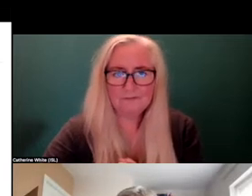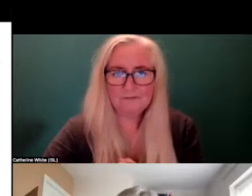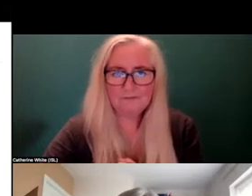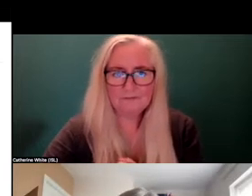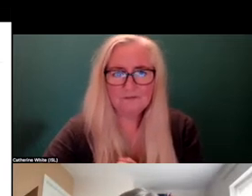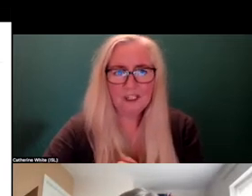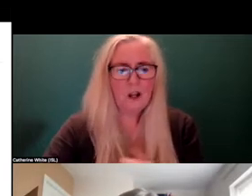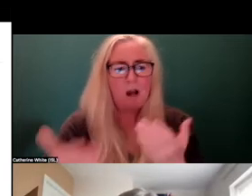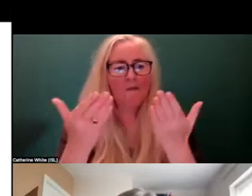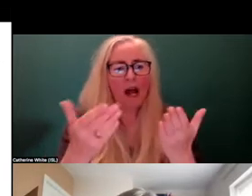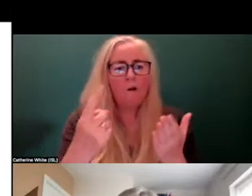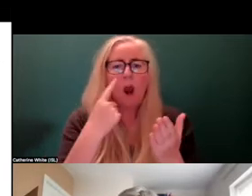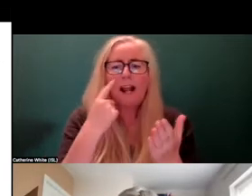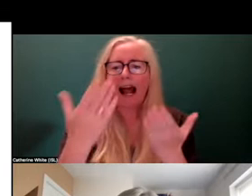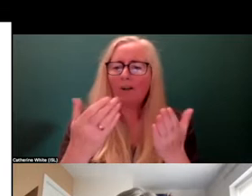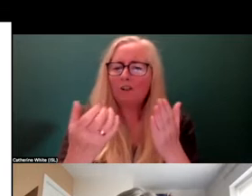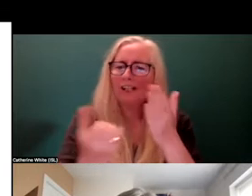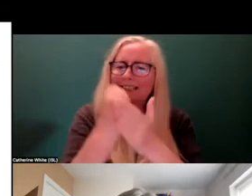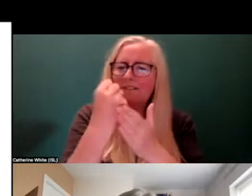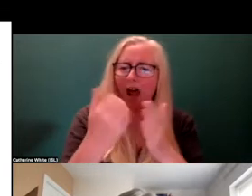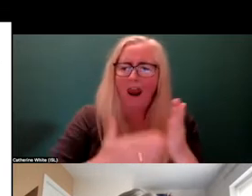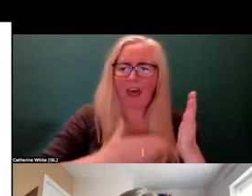home and on successful longer living.